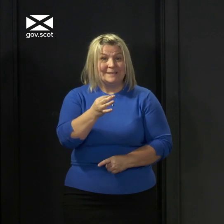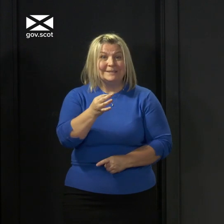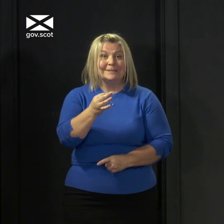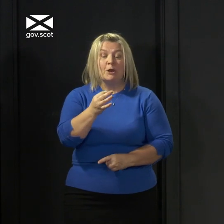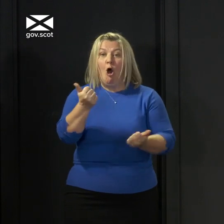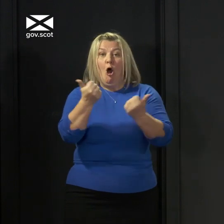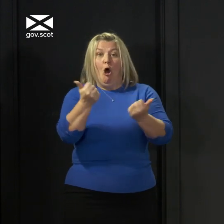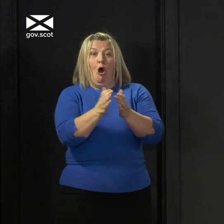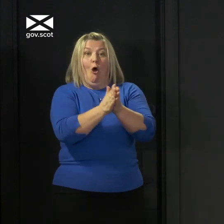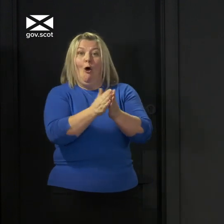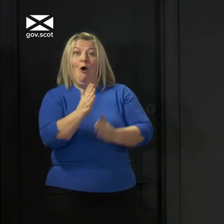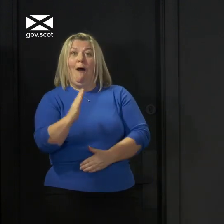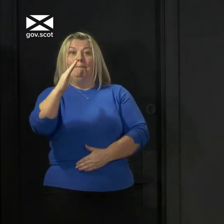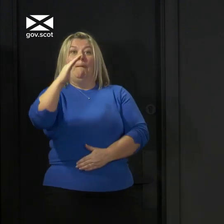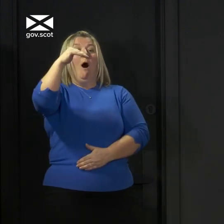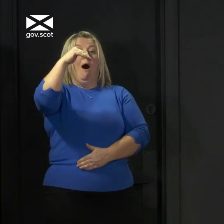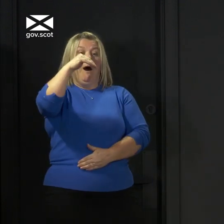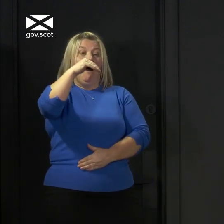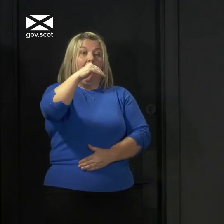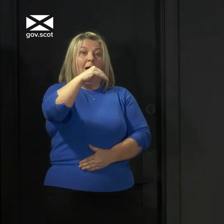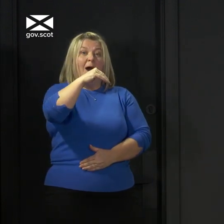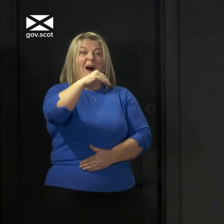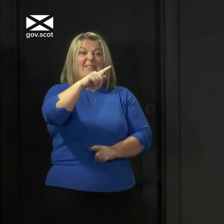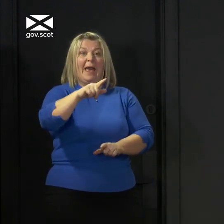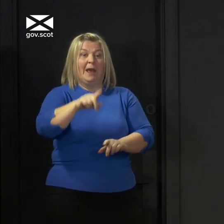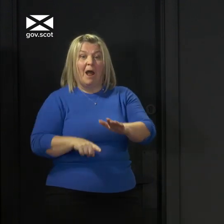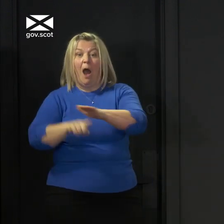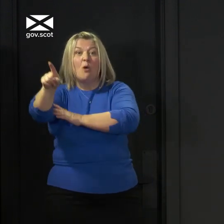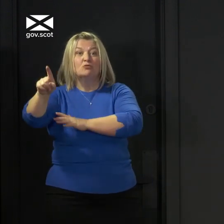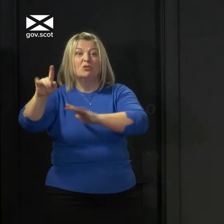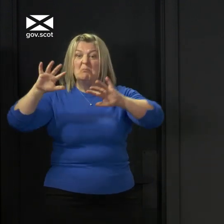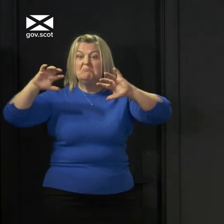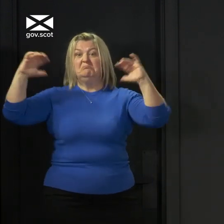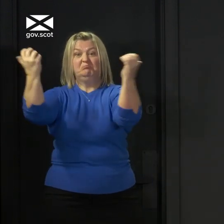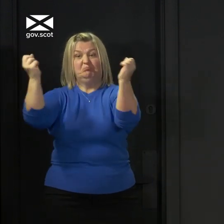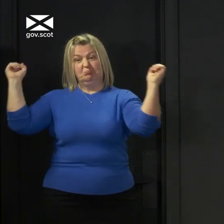the things that we've been trying to avoid becoming a what happens again so I